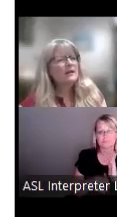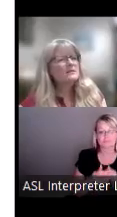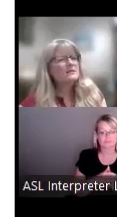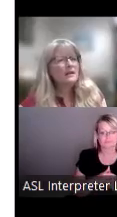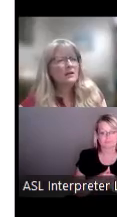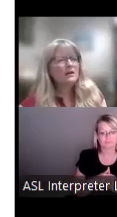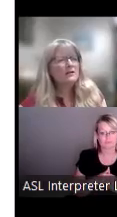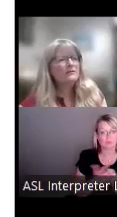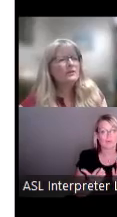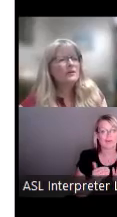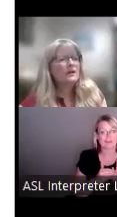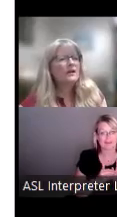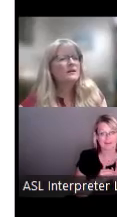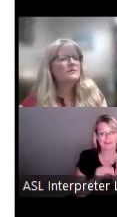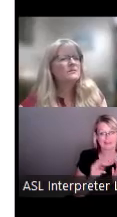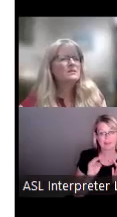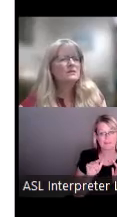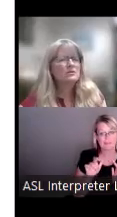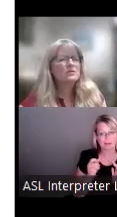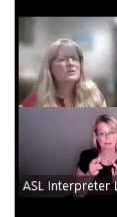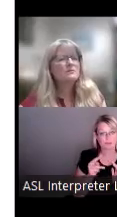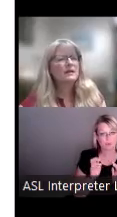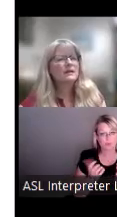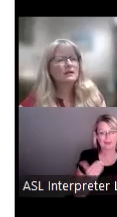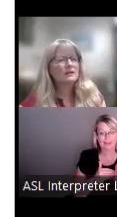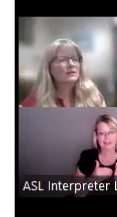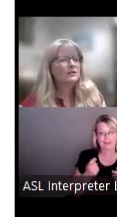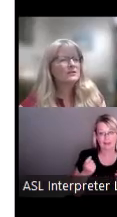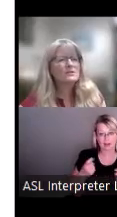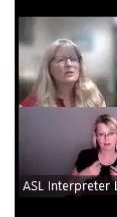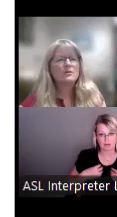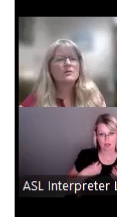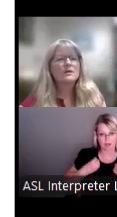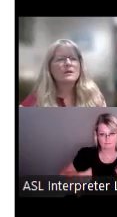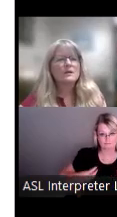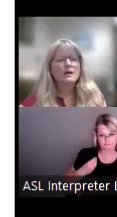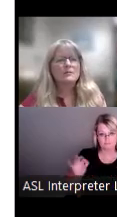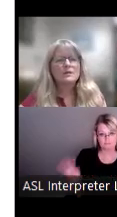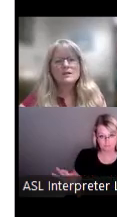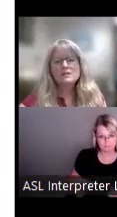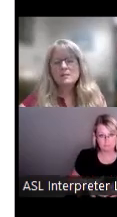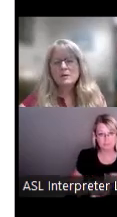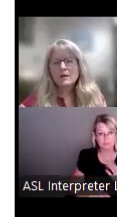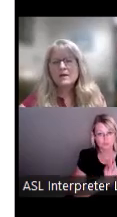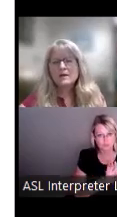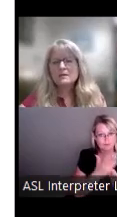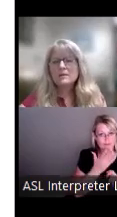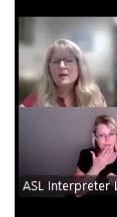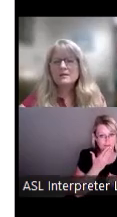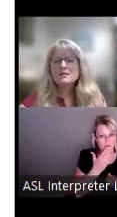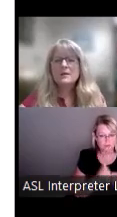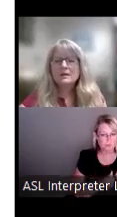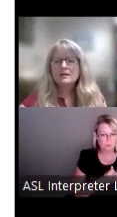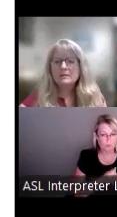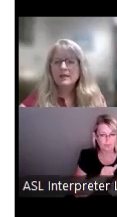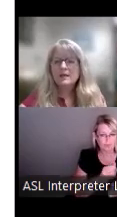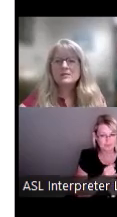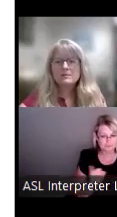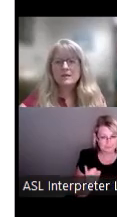again, taking off clothing items, choosing by color, so really supporting that independence by being able to